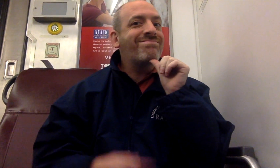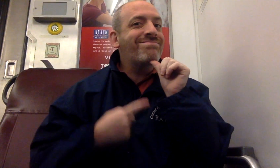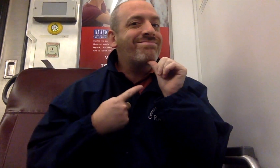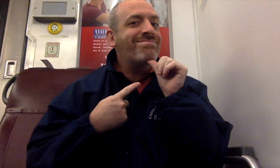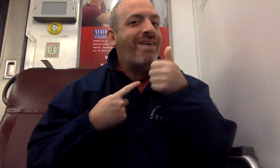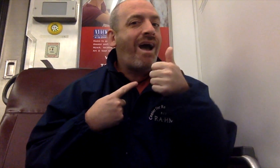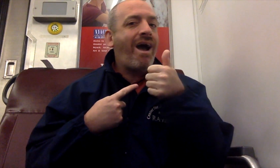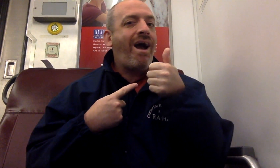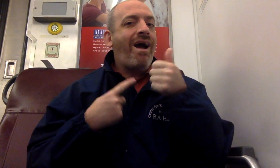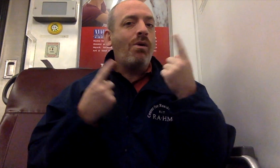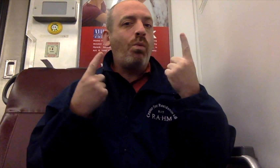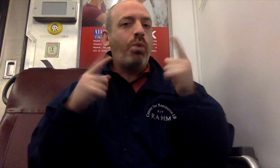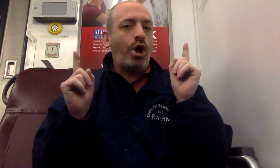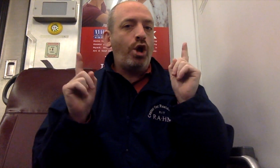why VRI doesn't work for you.